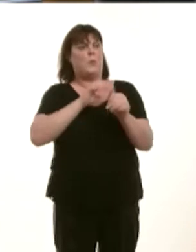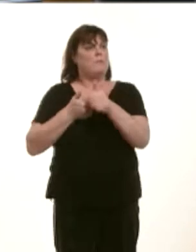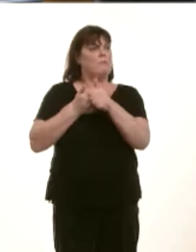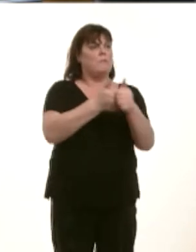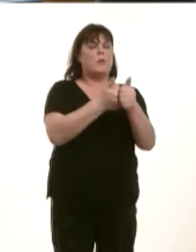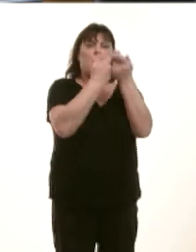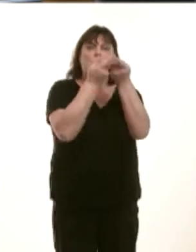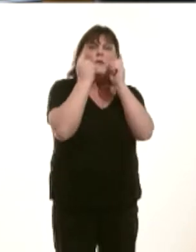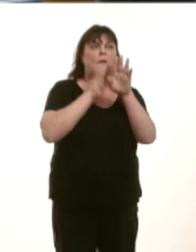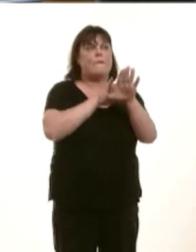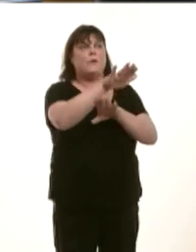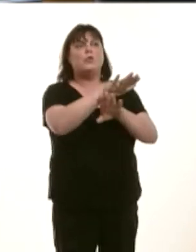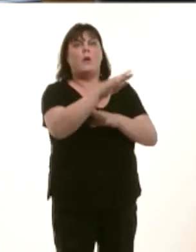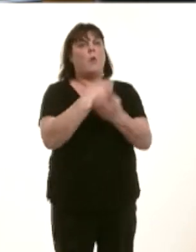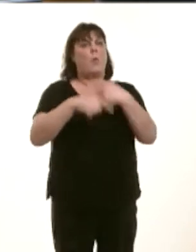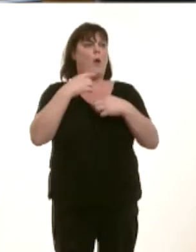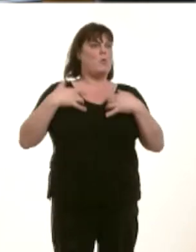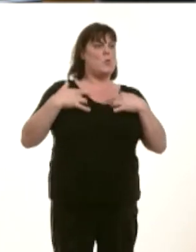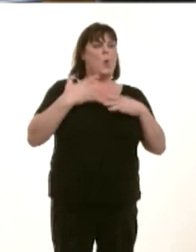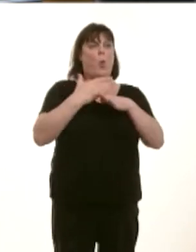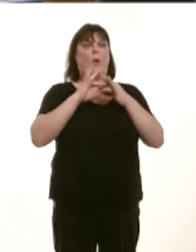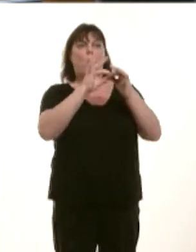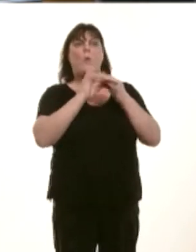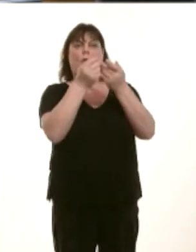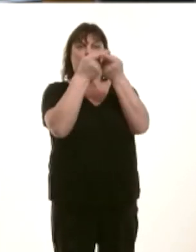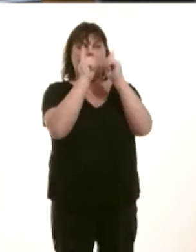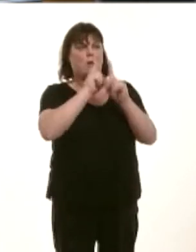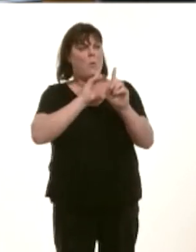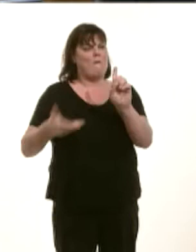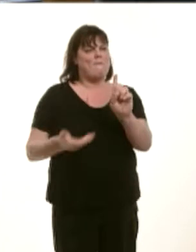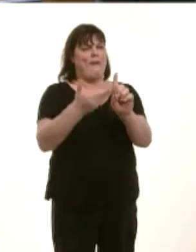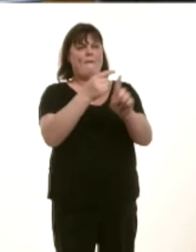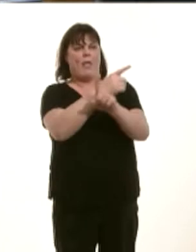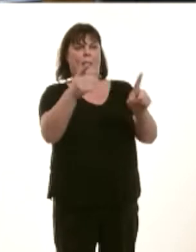We look forward to working with our universities, in order to make them even more robust in